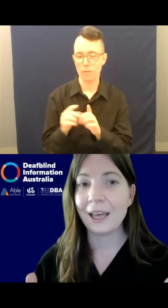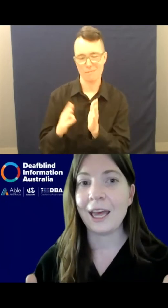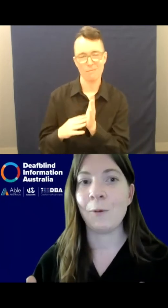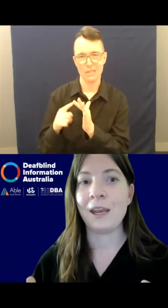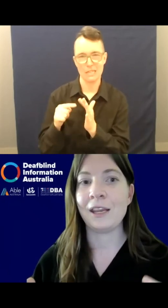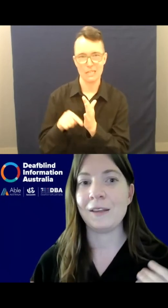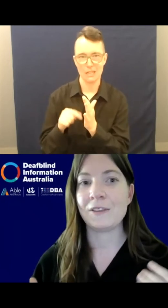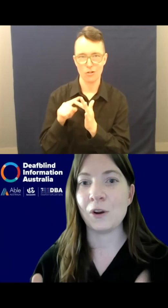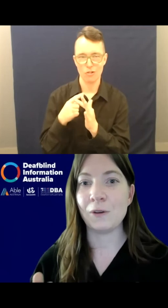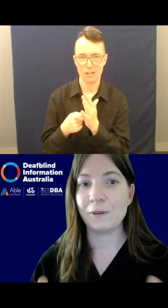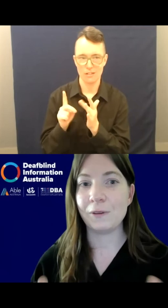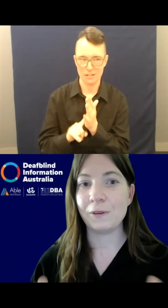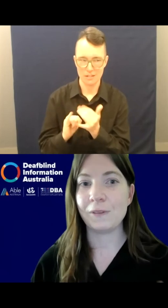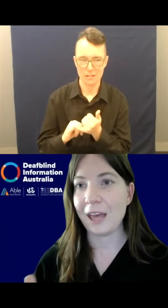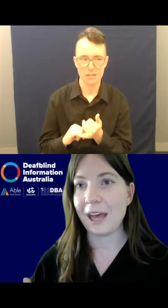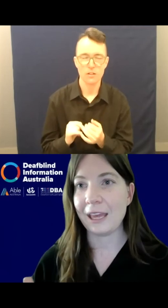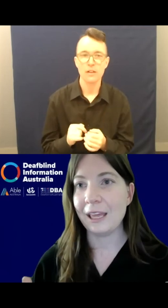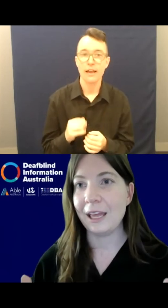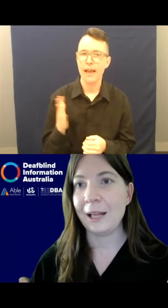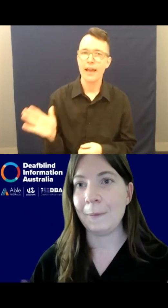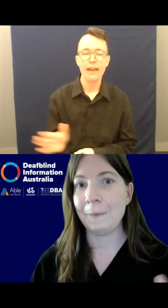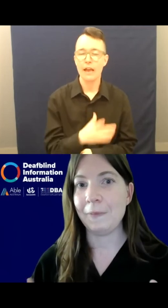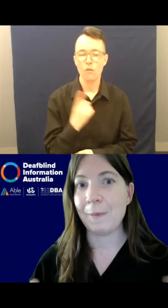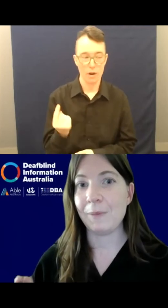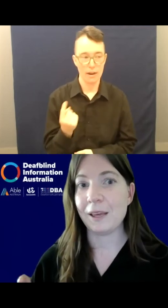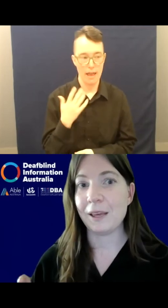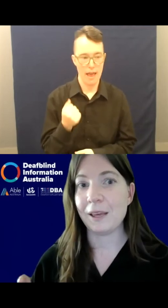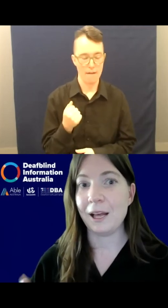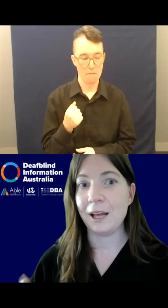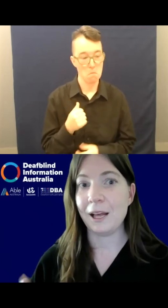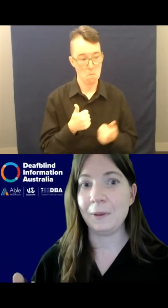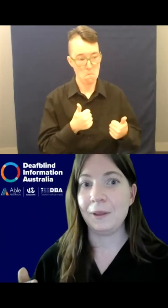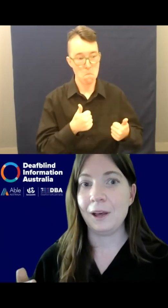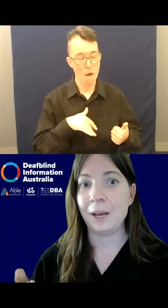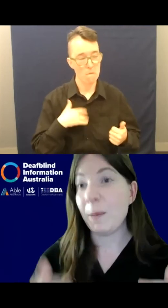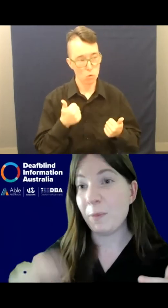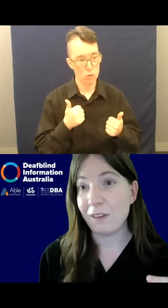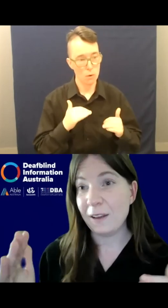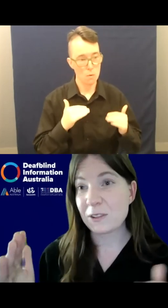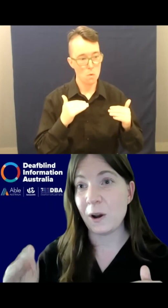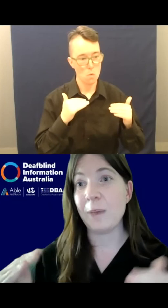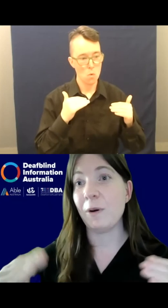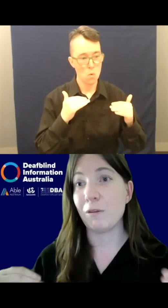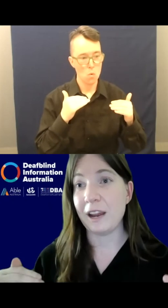When things don't feel safe and okay they may become hyper or hypoaroused,